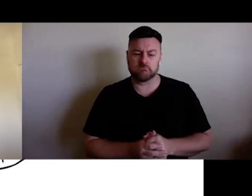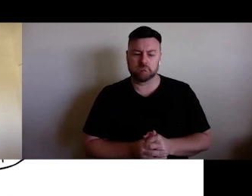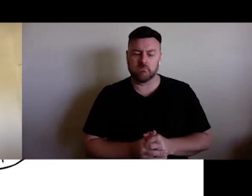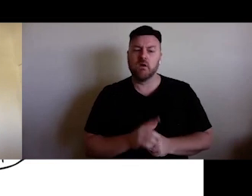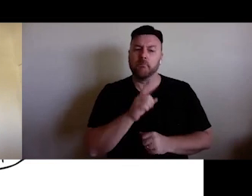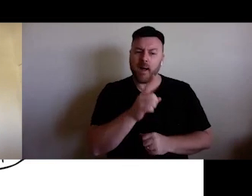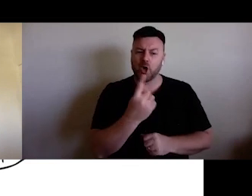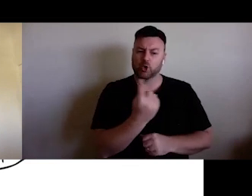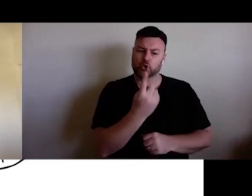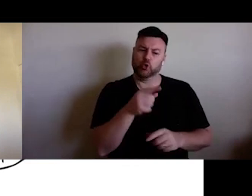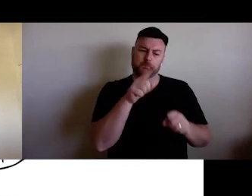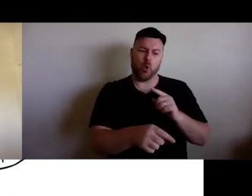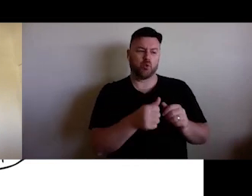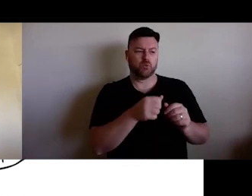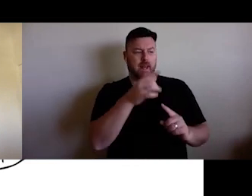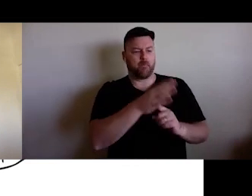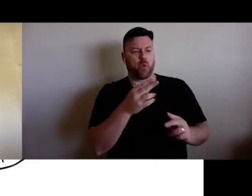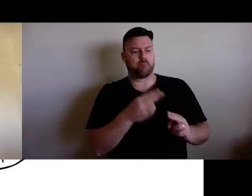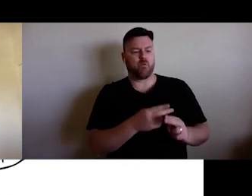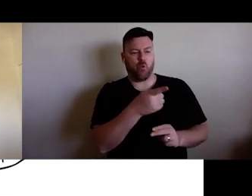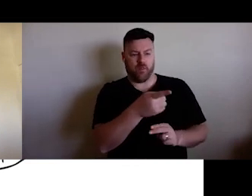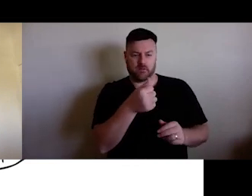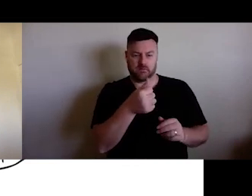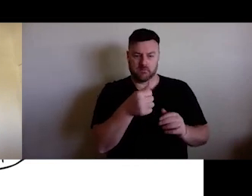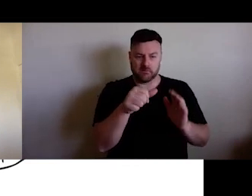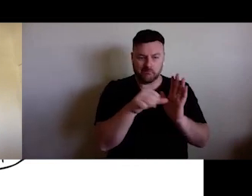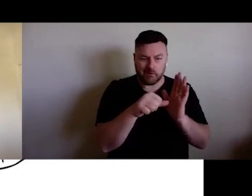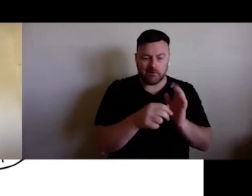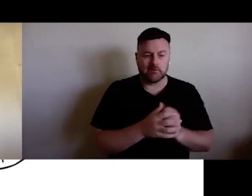bought the digital game and downloaded the game only provided